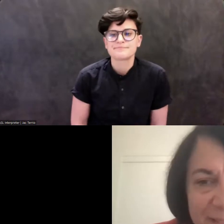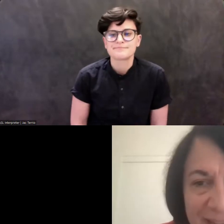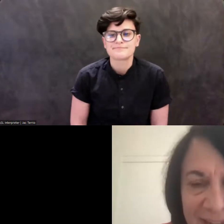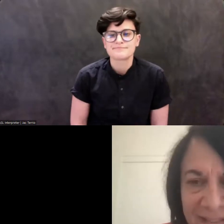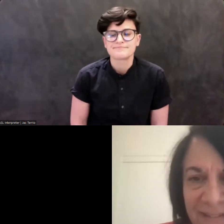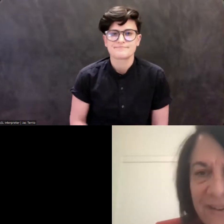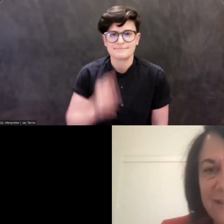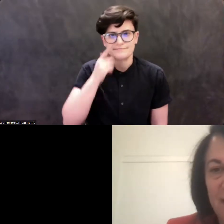complicated answer.